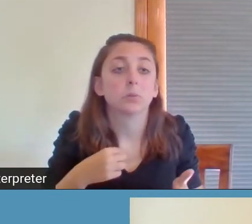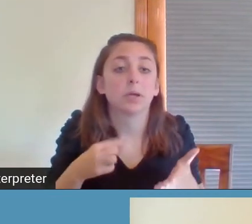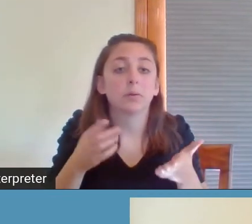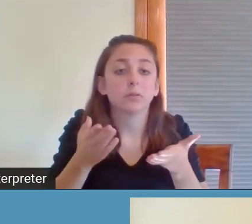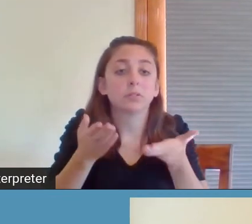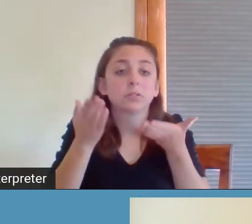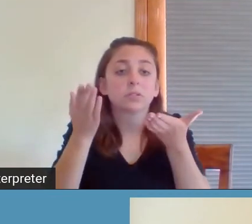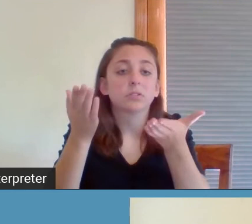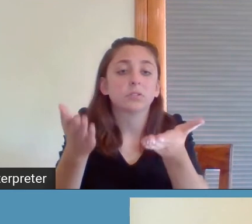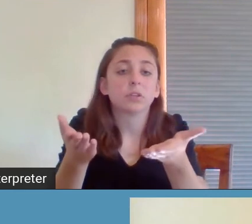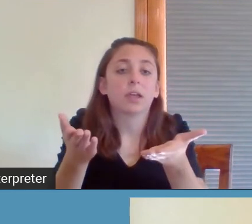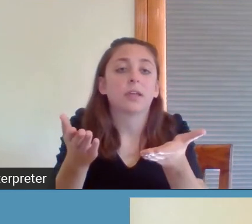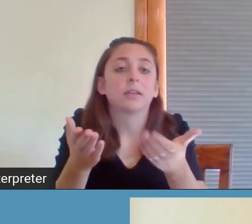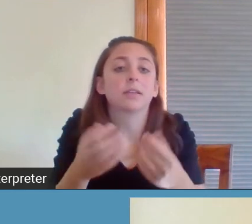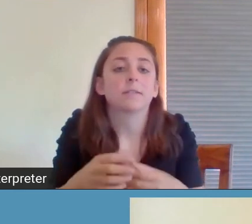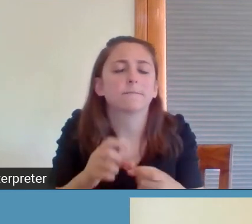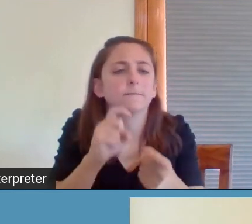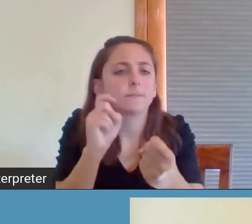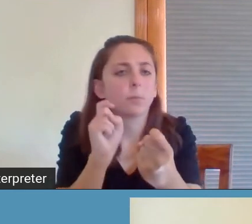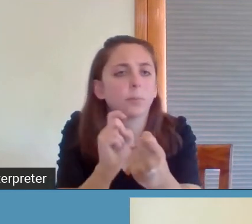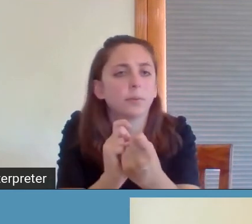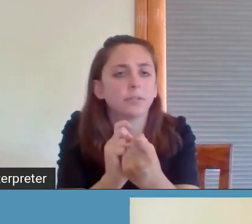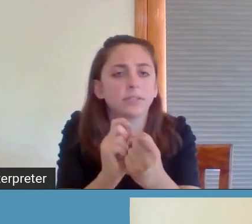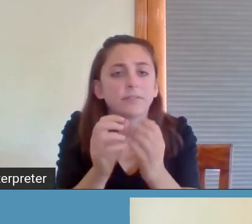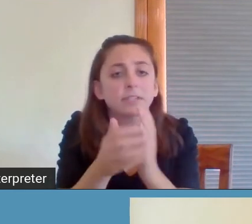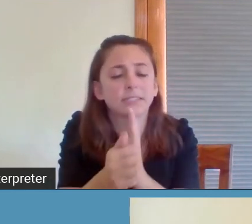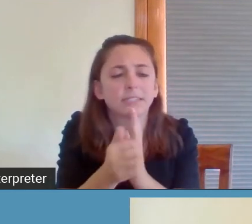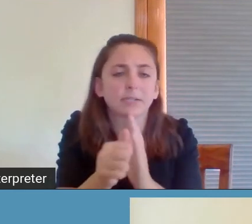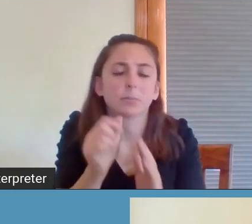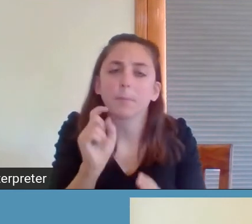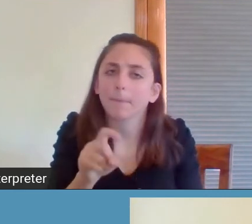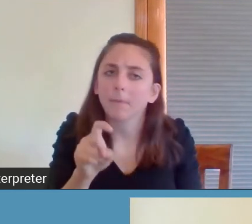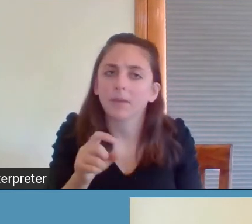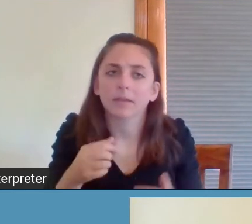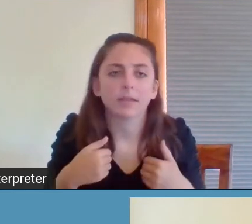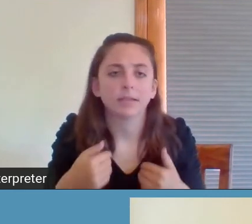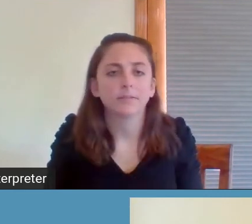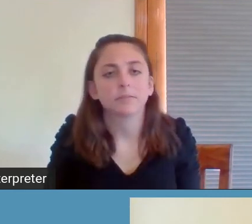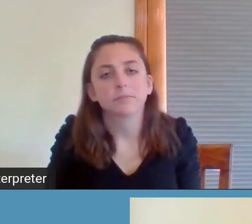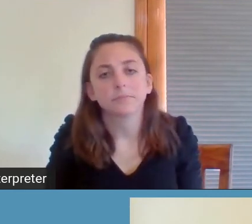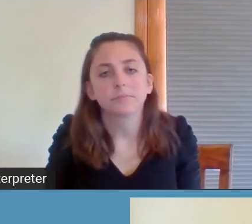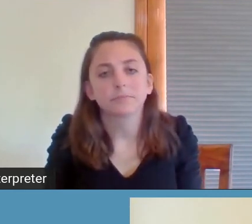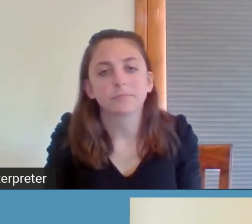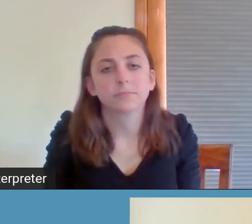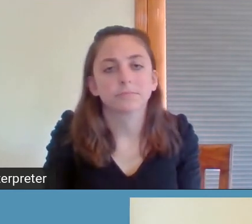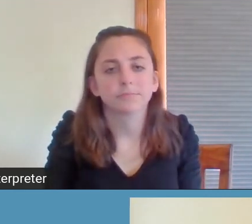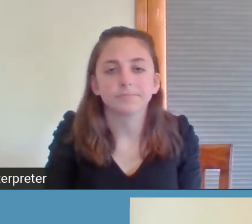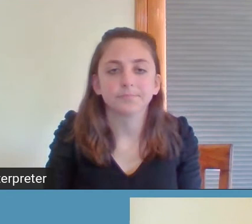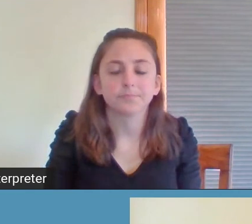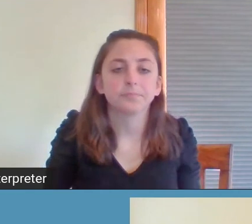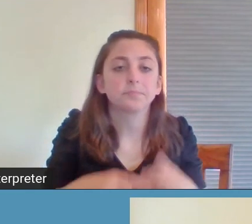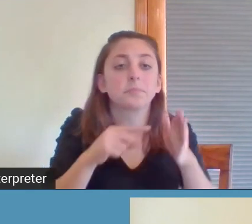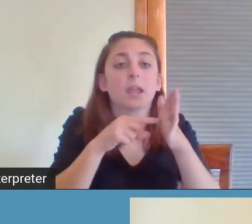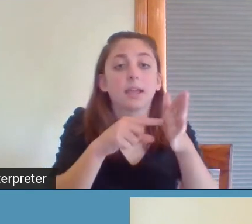it is a specific skill set um but i will say because i the exhibition for ibm was 2010.